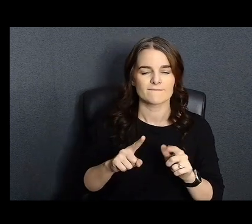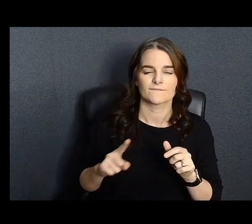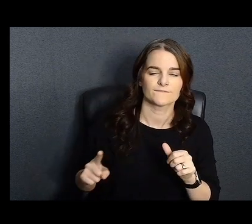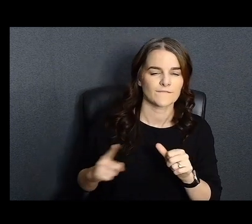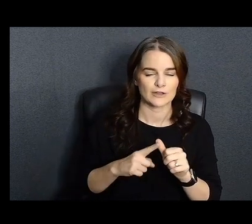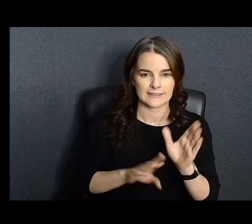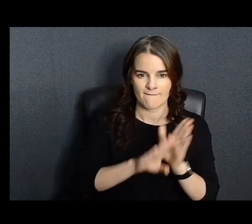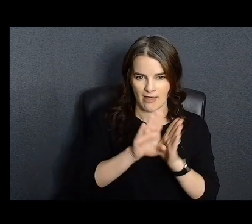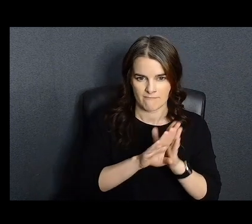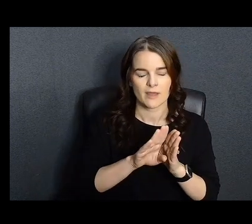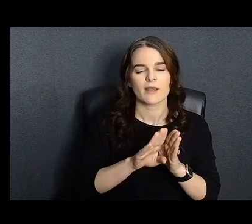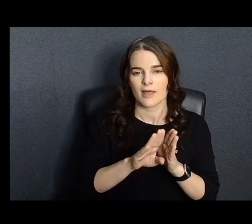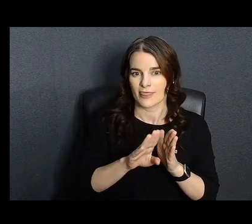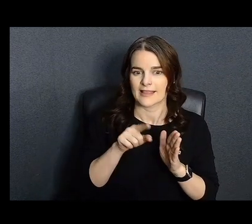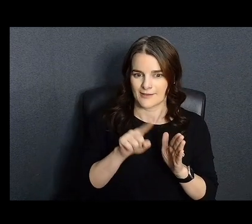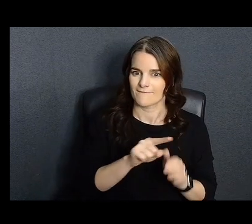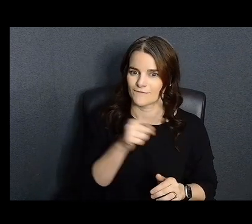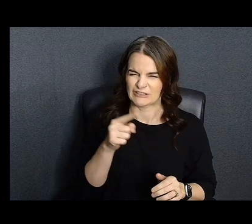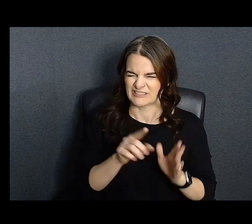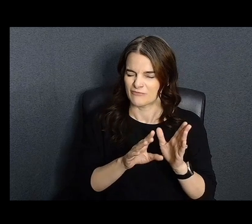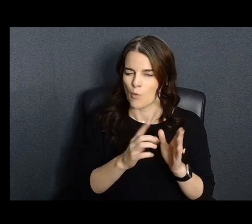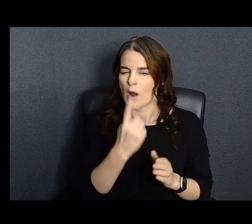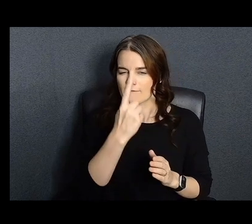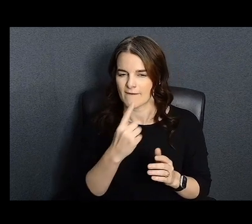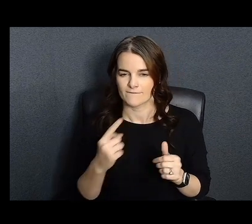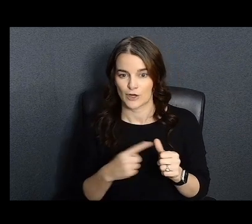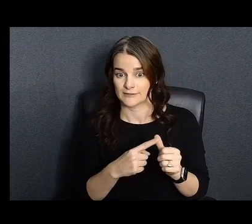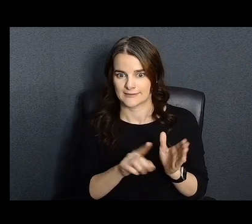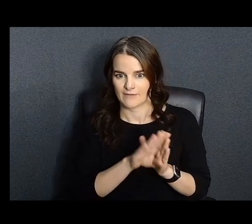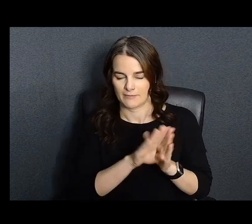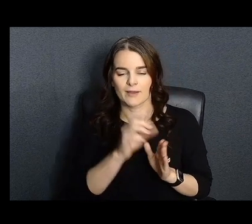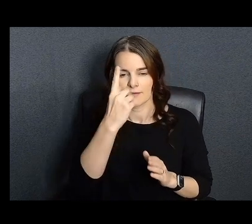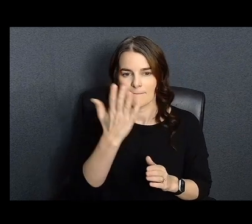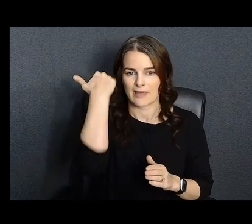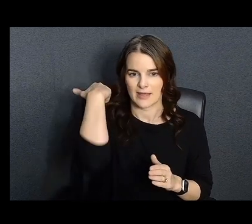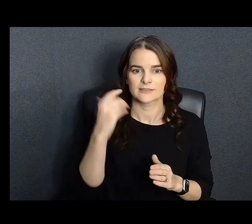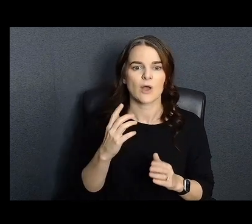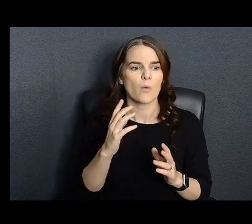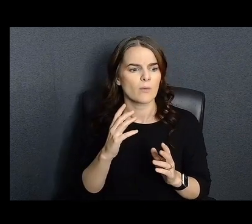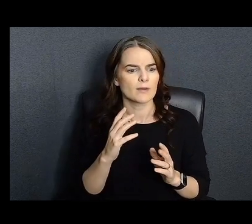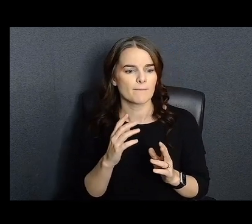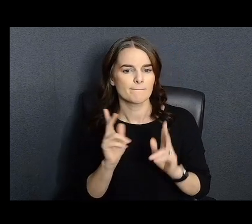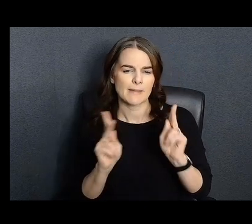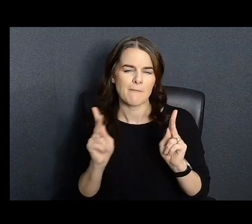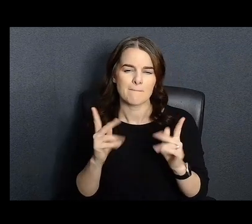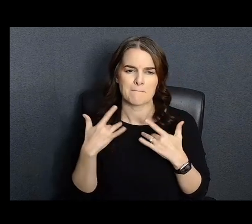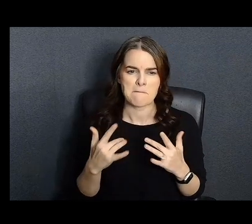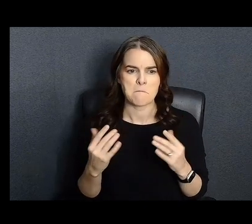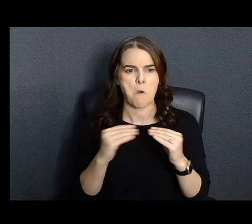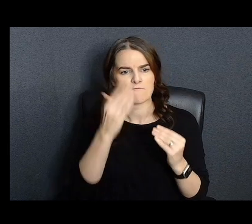So you might see a lot of folks using the system and be familiar with this layout and organization.